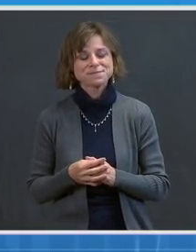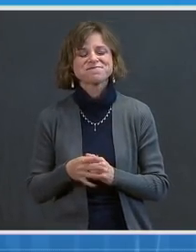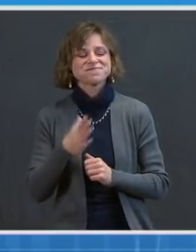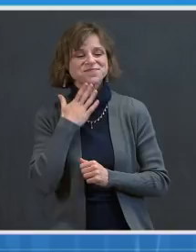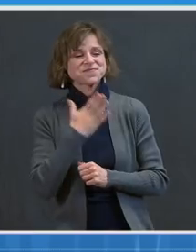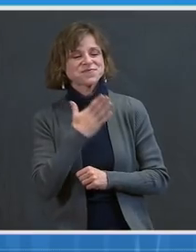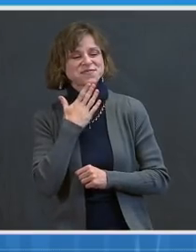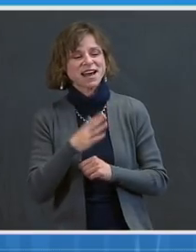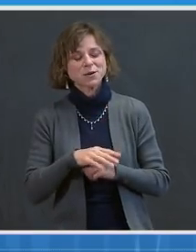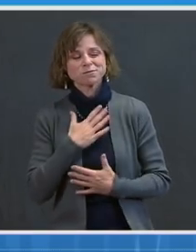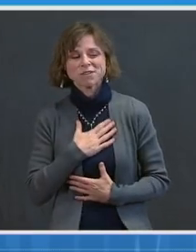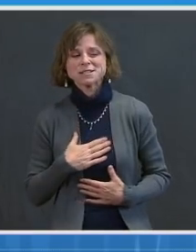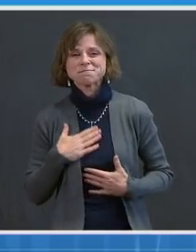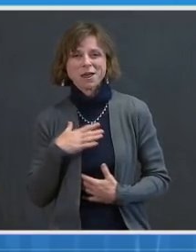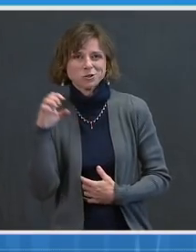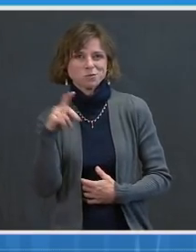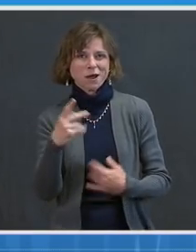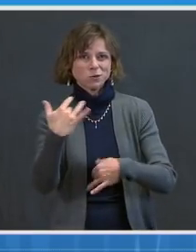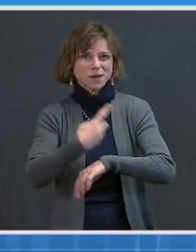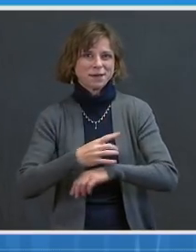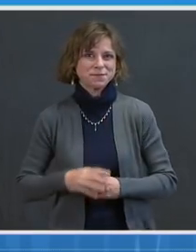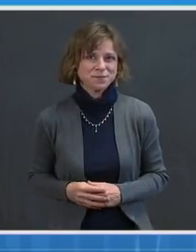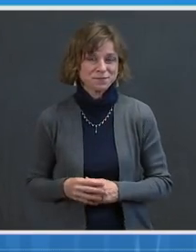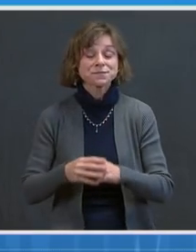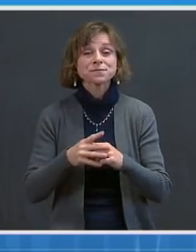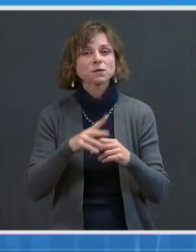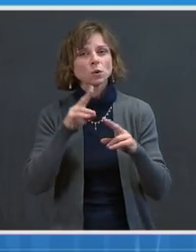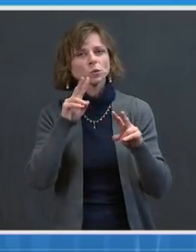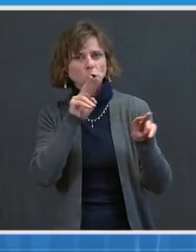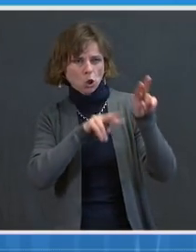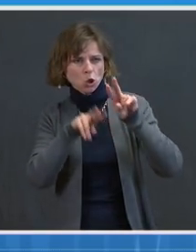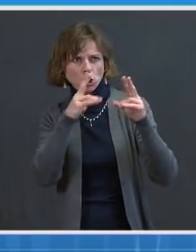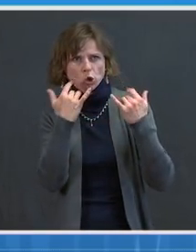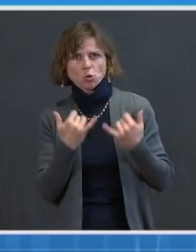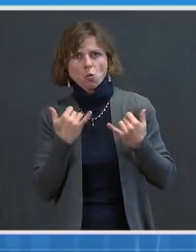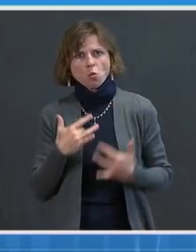It's a pleasure to be back with you today. Let's take a look at the current state of the pandemic.